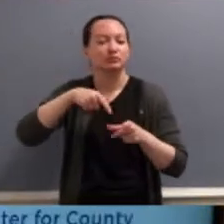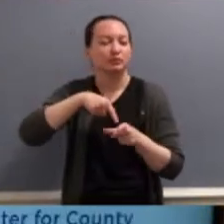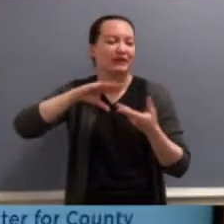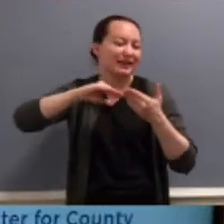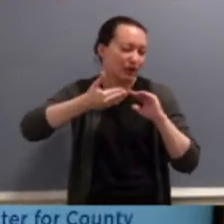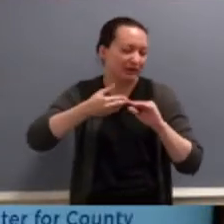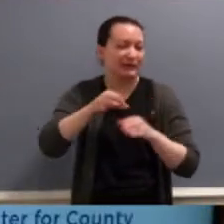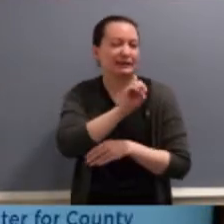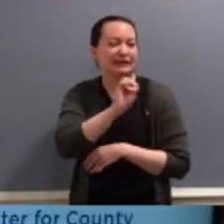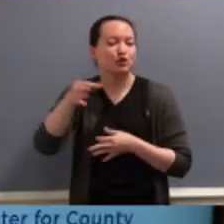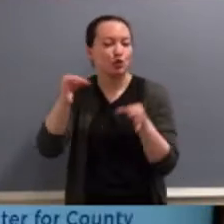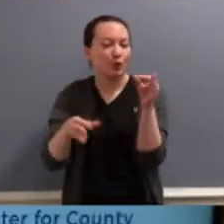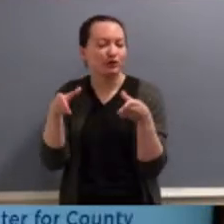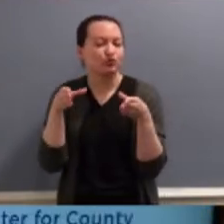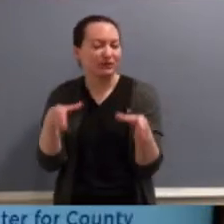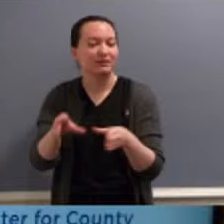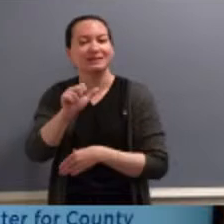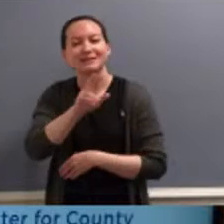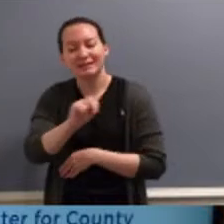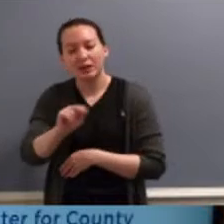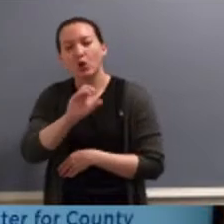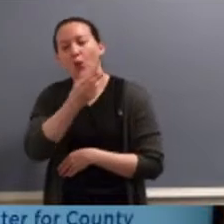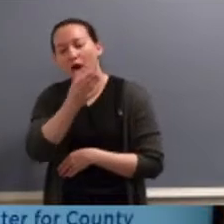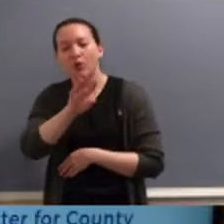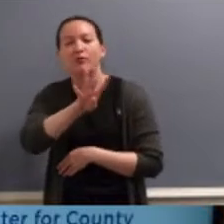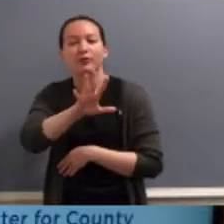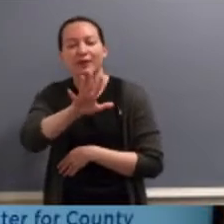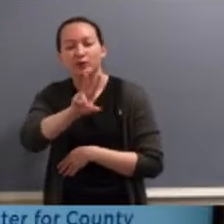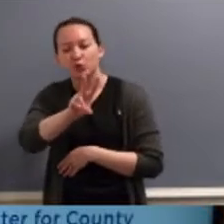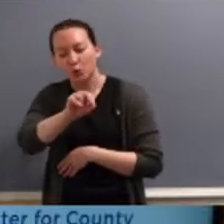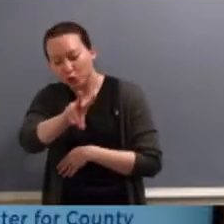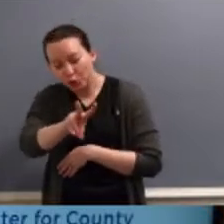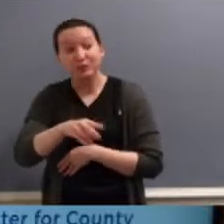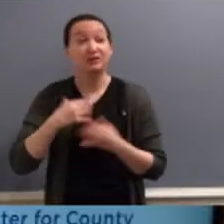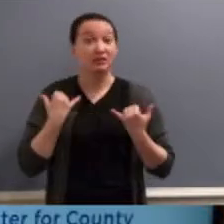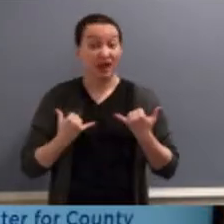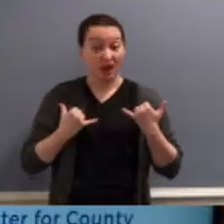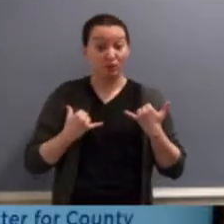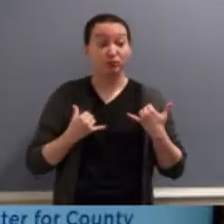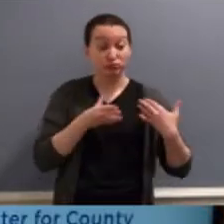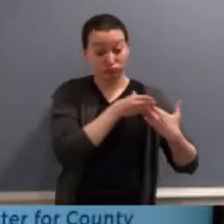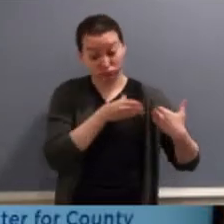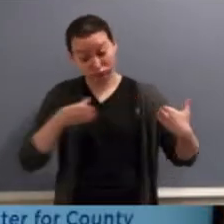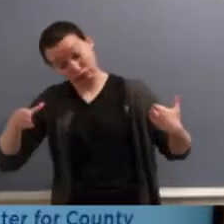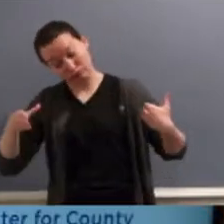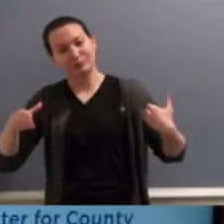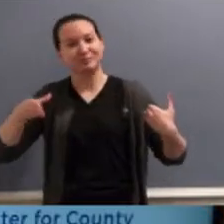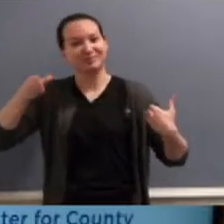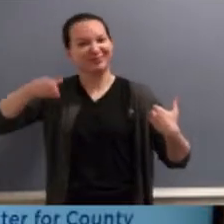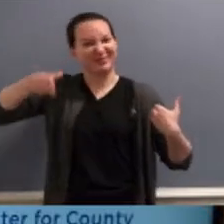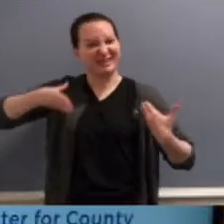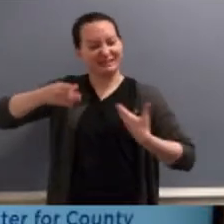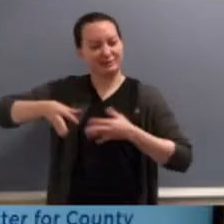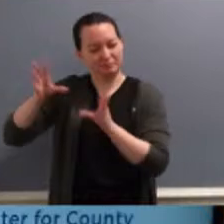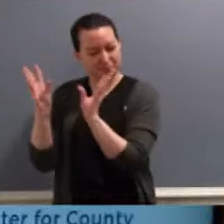Court Street in Cincinnati Ohio 45202 and between now and the end of that hearing we will be